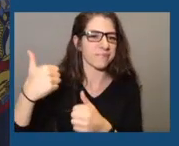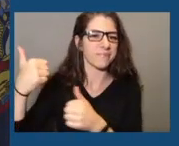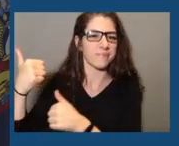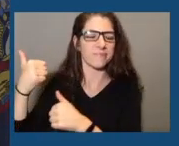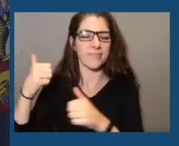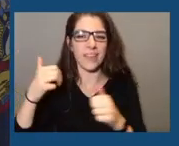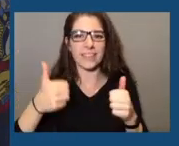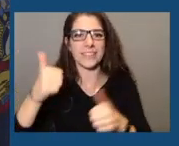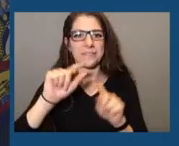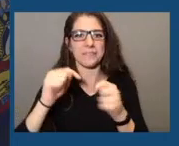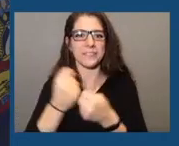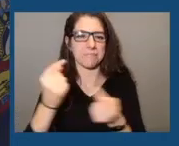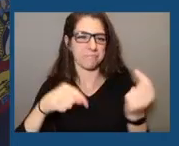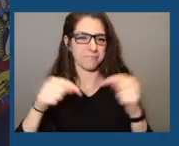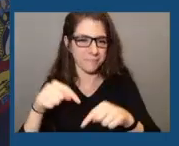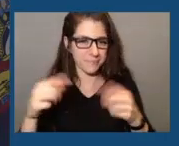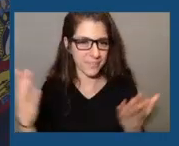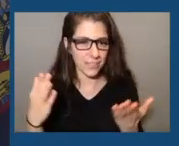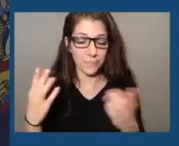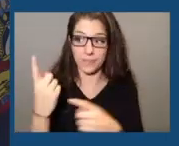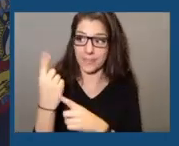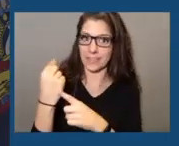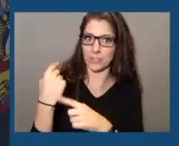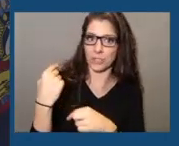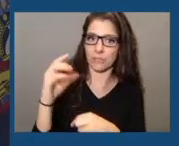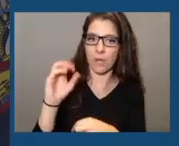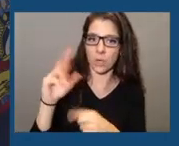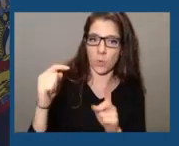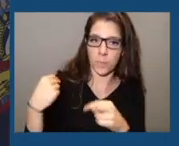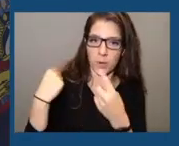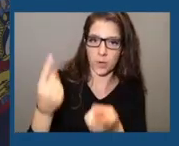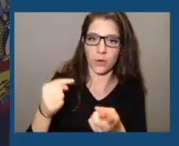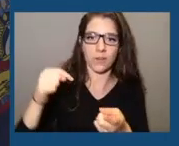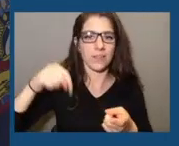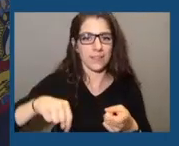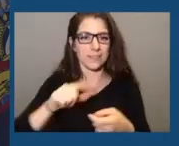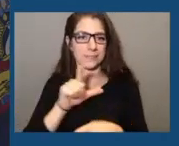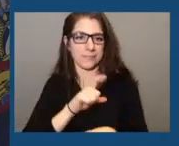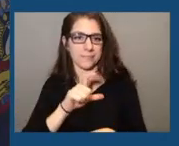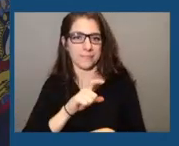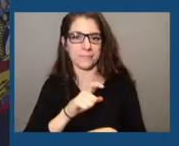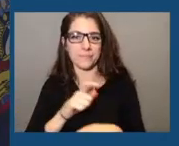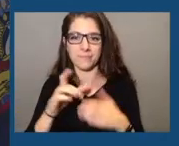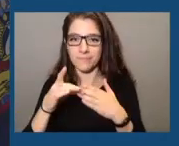You know, since last year of October, this institution, this organization has been led by a strong leader,